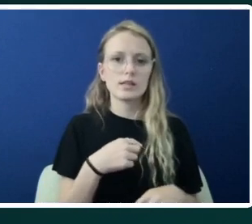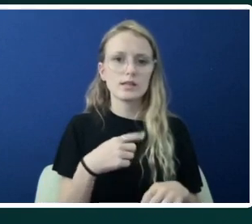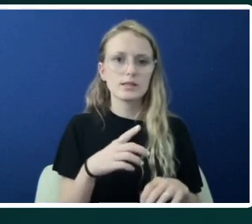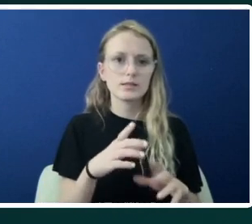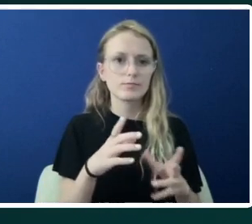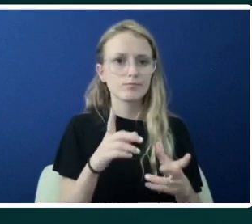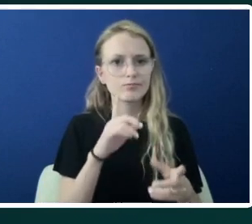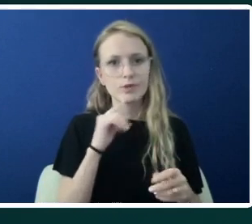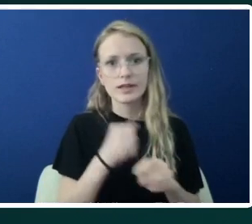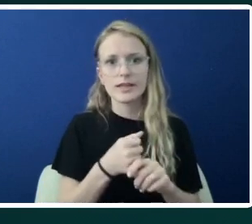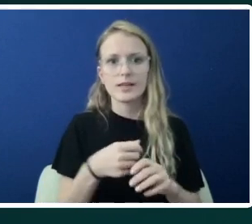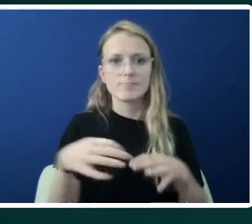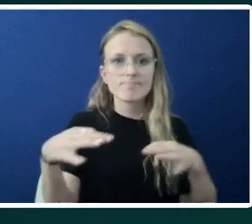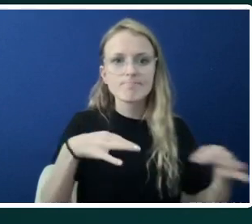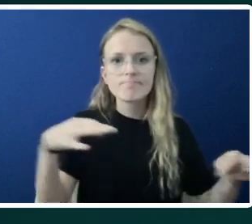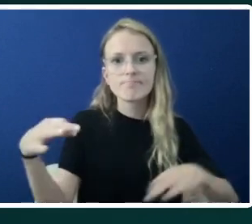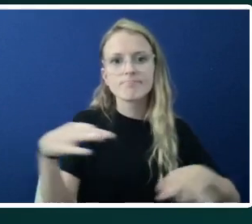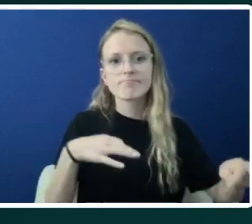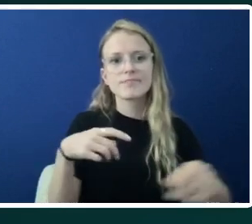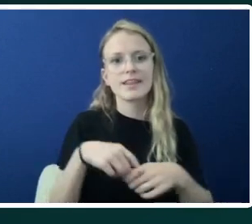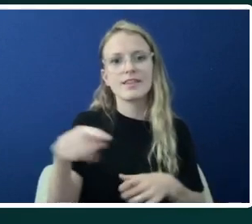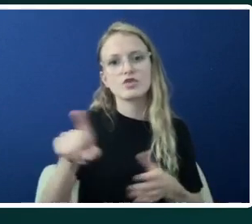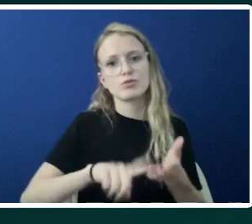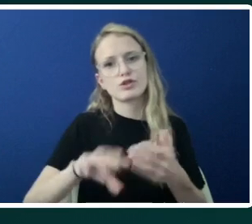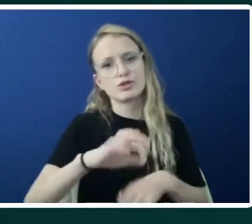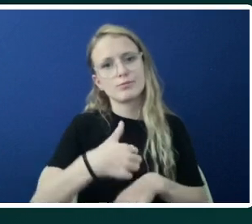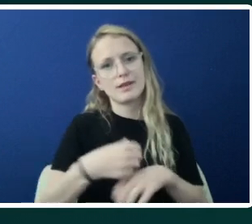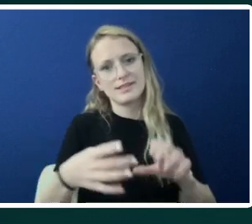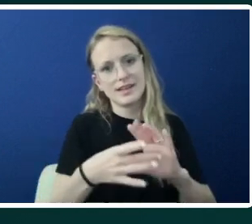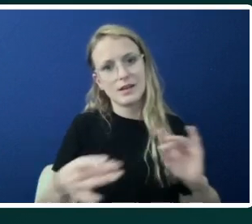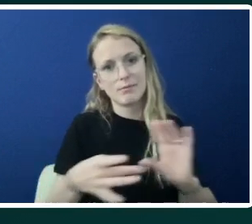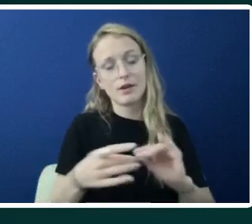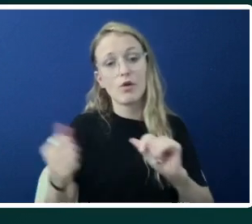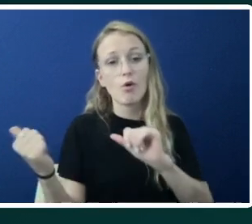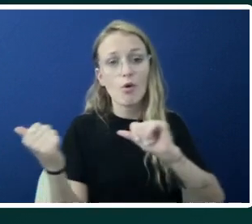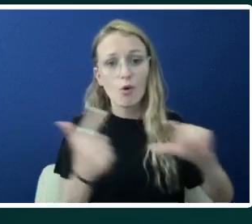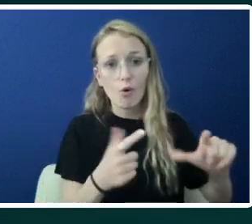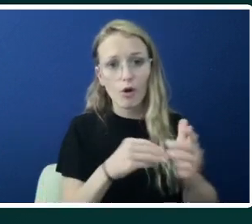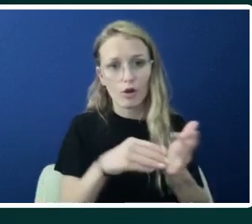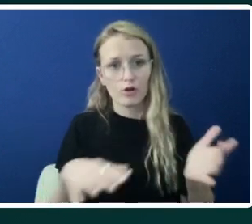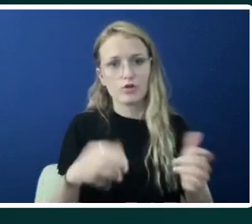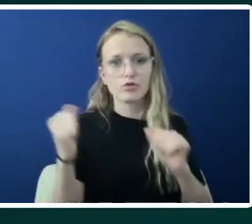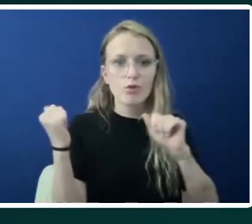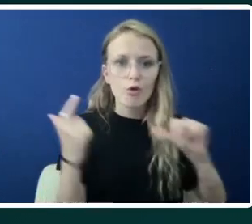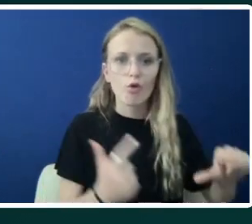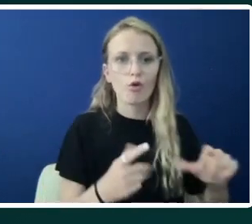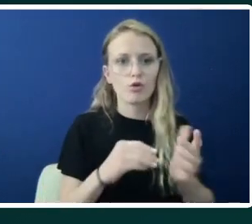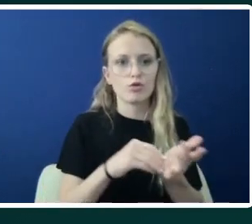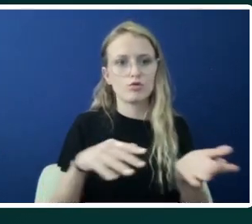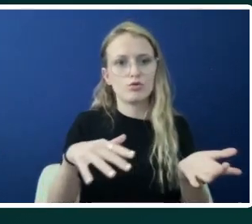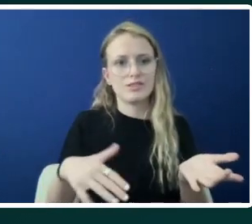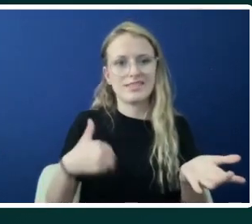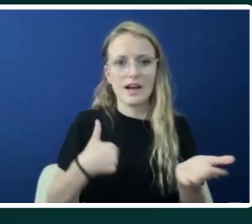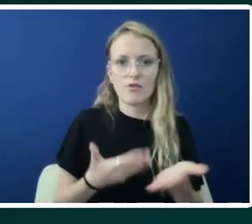statement that all learners, all students, have the right. And therefore, as educators,